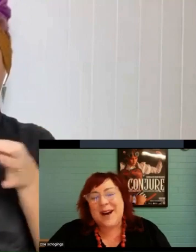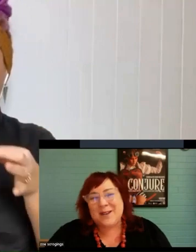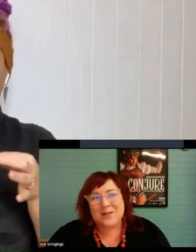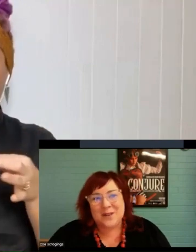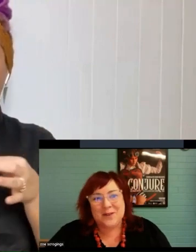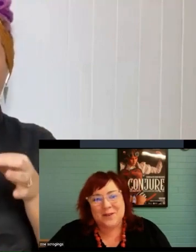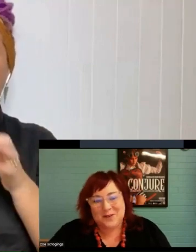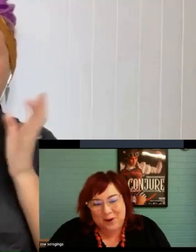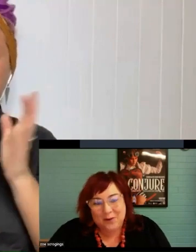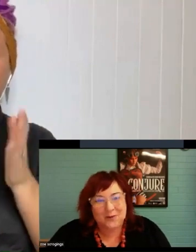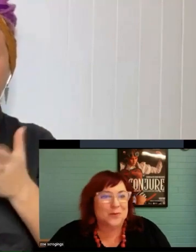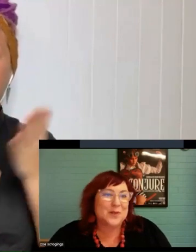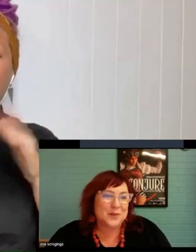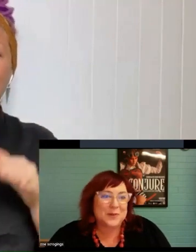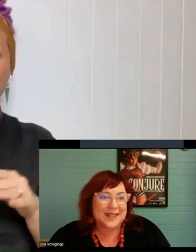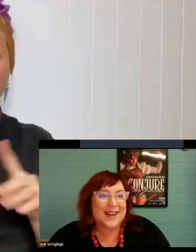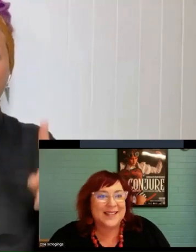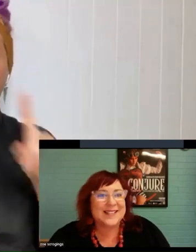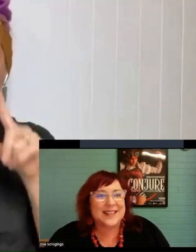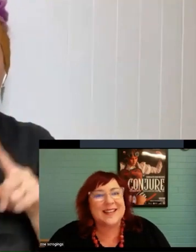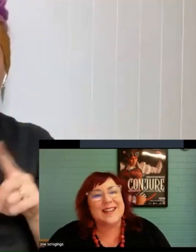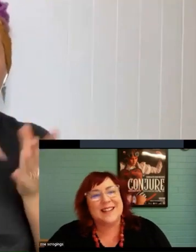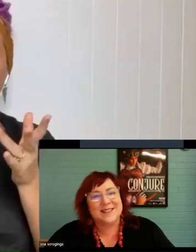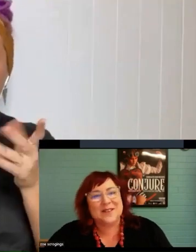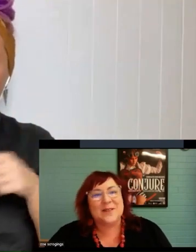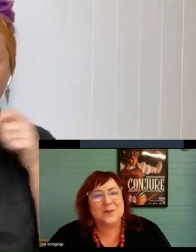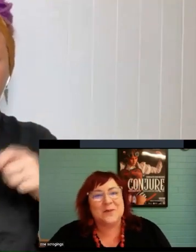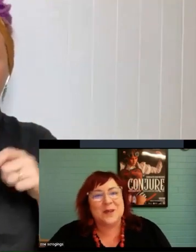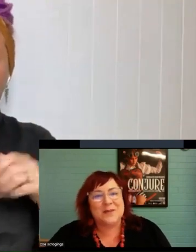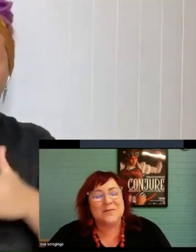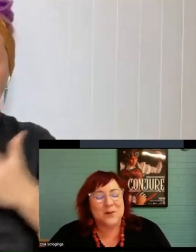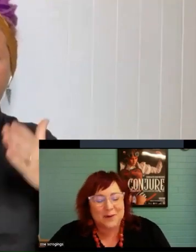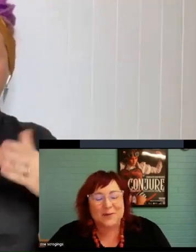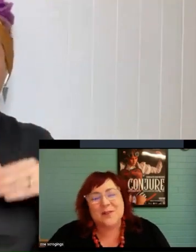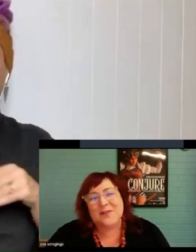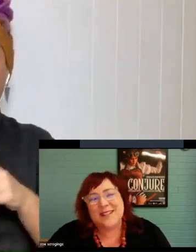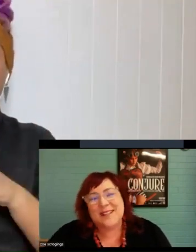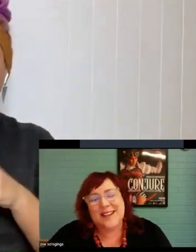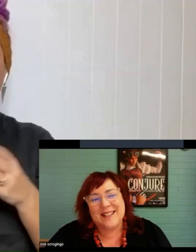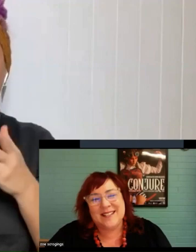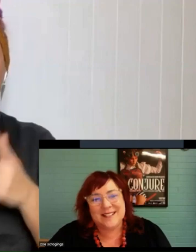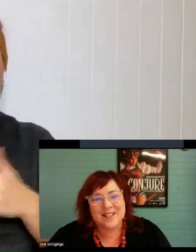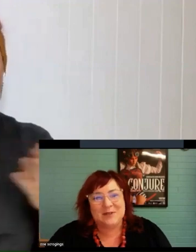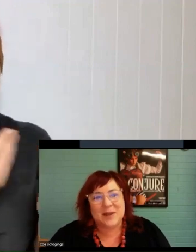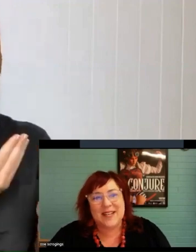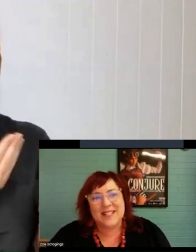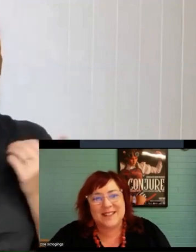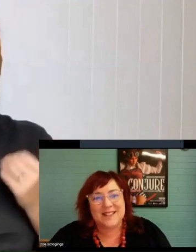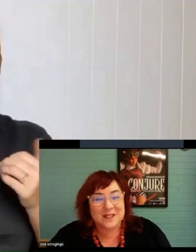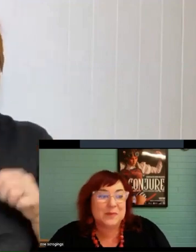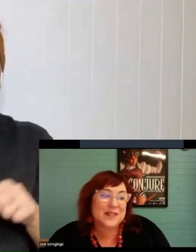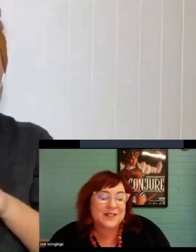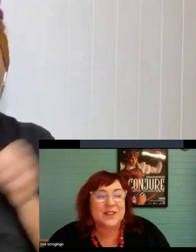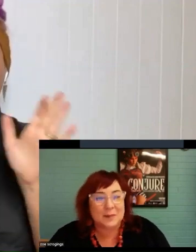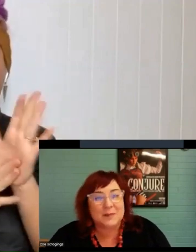part of her goals was to be an arts leader. And so we welcomed her in as the General Manager, and she's been here for a couple